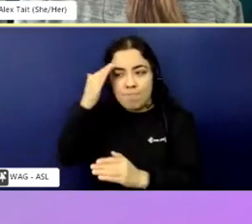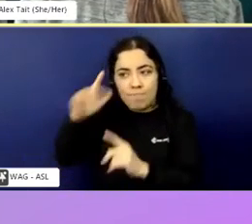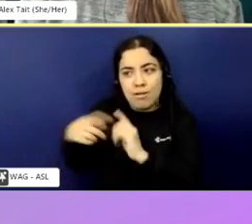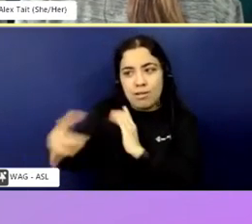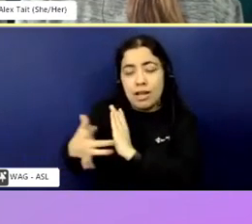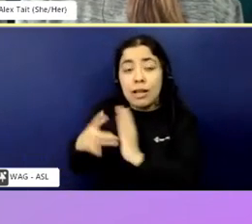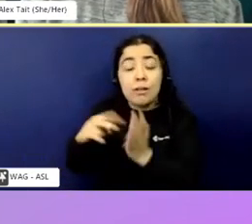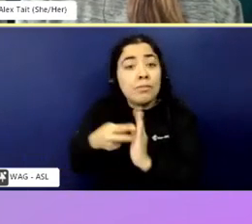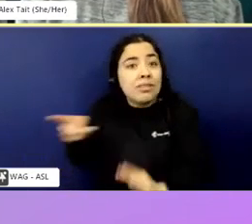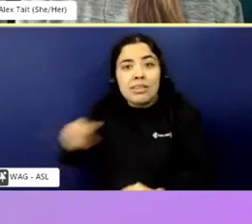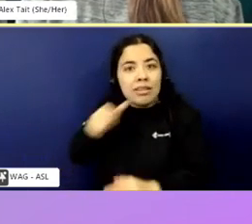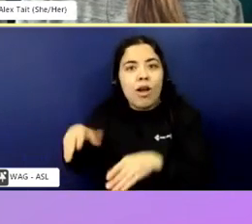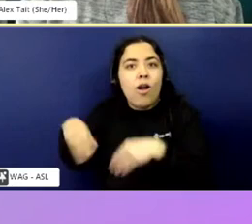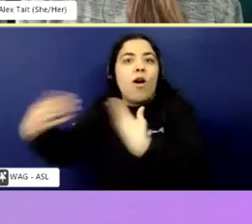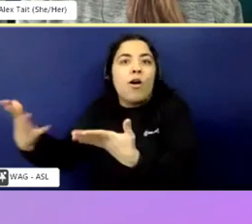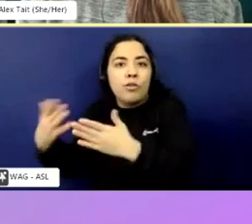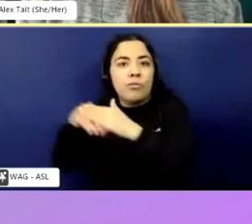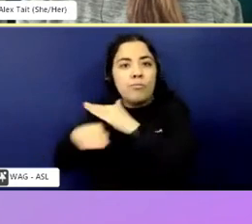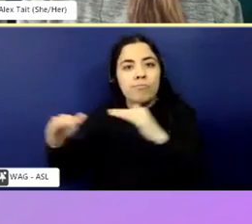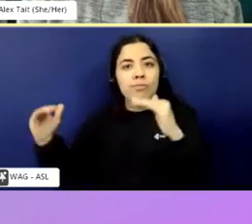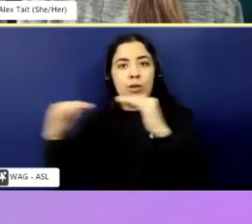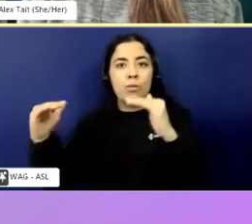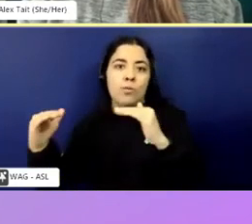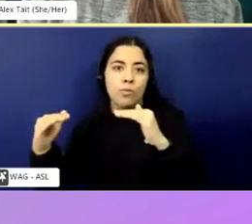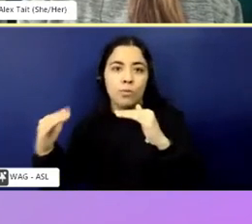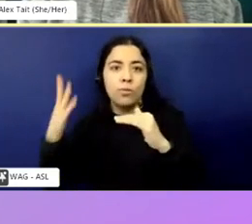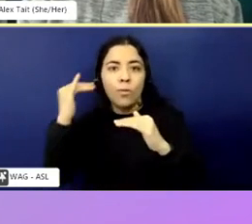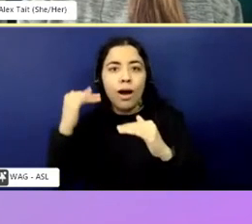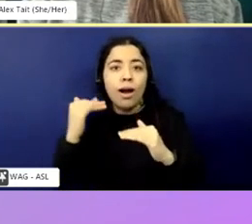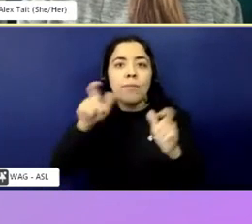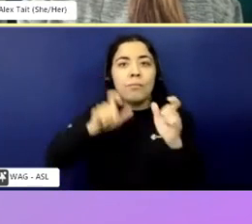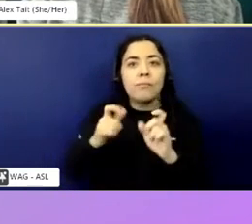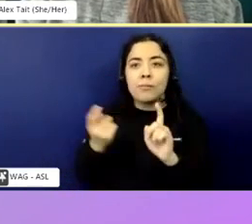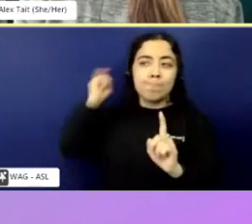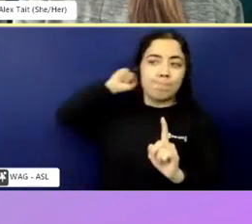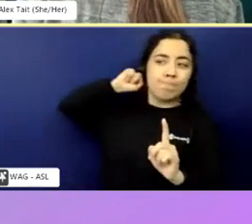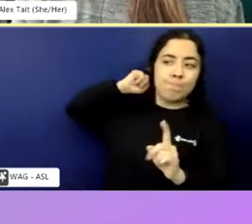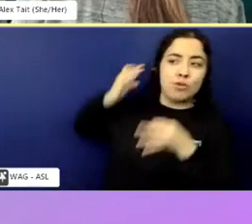danger in ageism within medical organizations where folks are not being offered